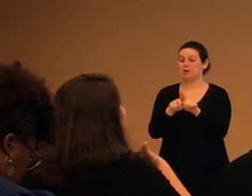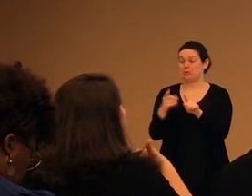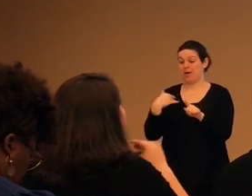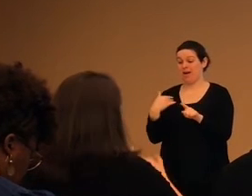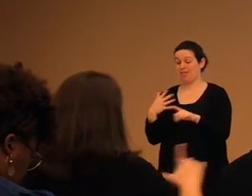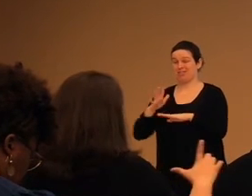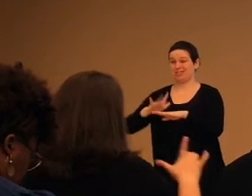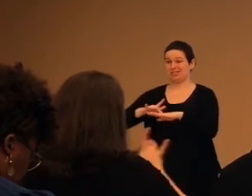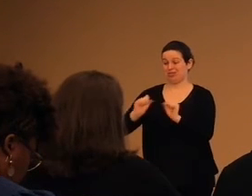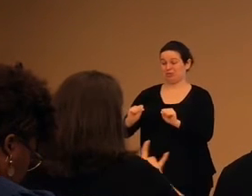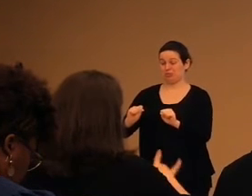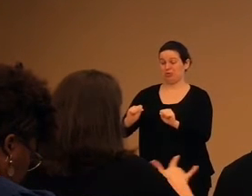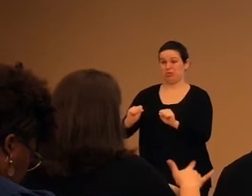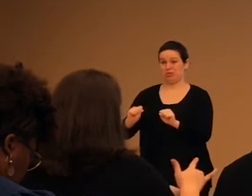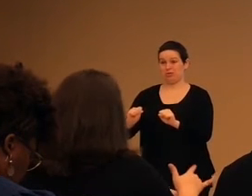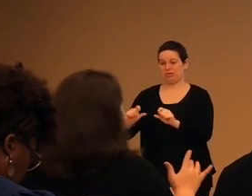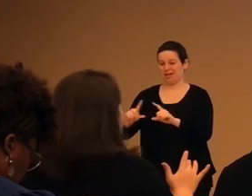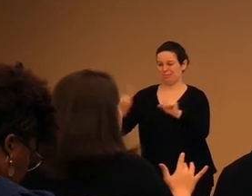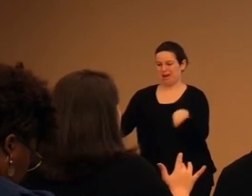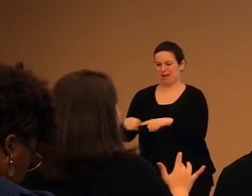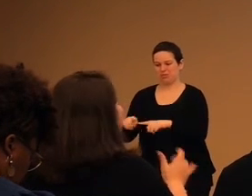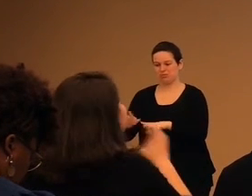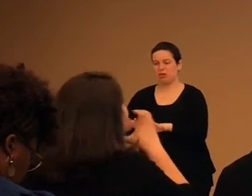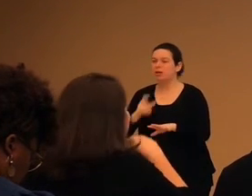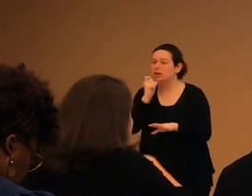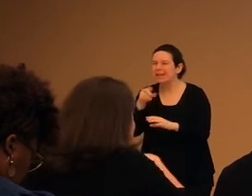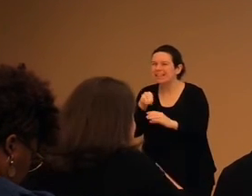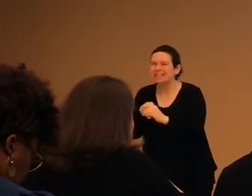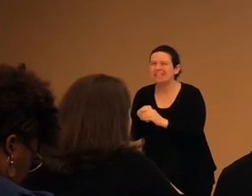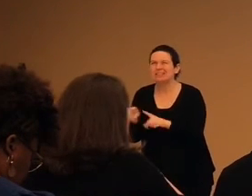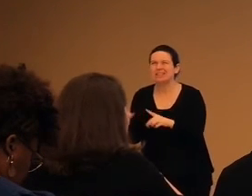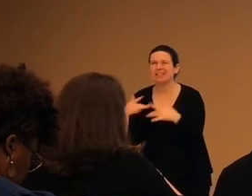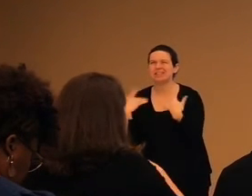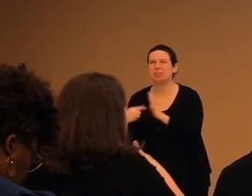That can't are not in the exhibit in the exhibit, but they are